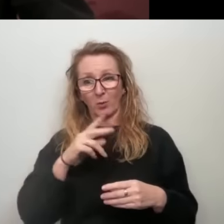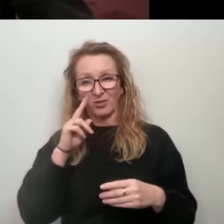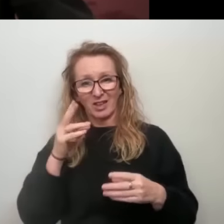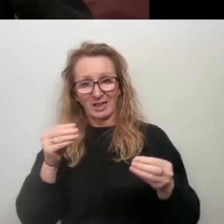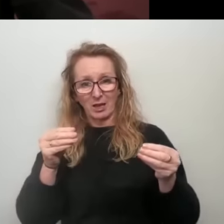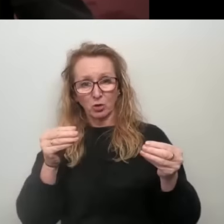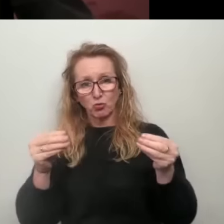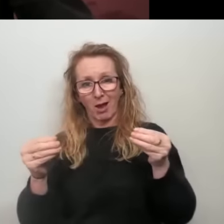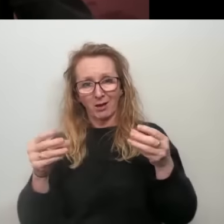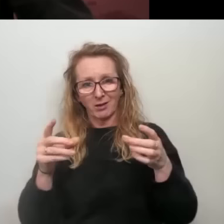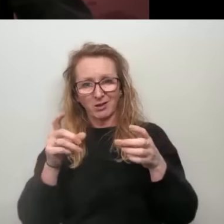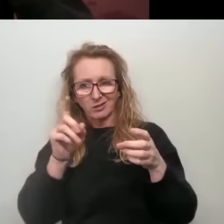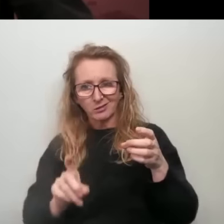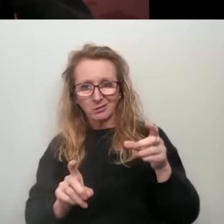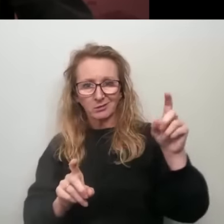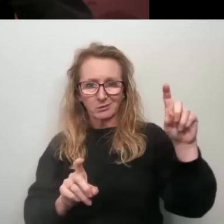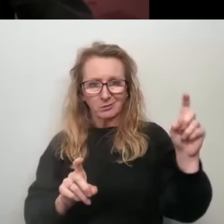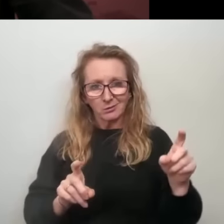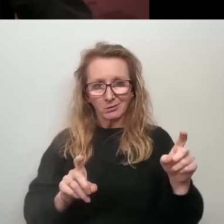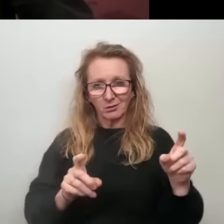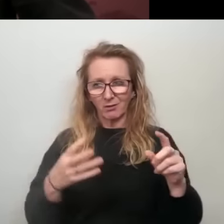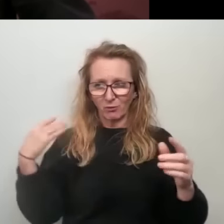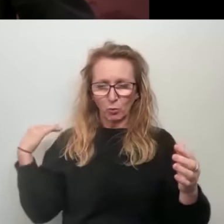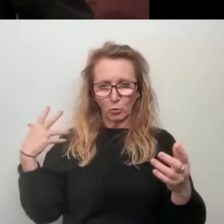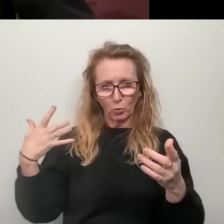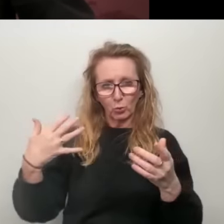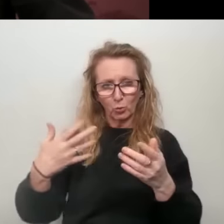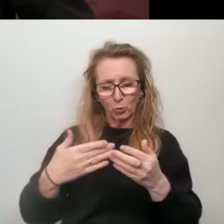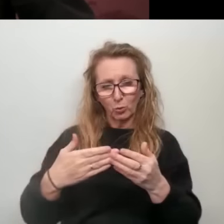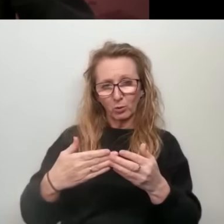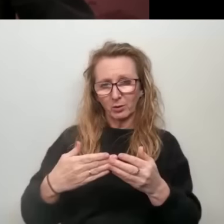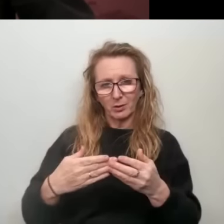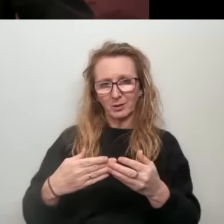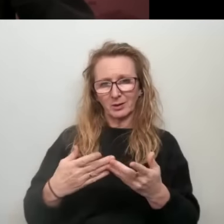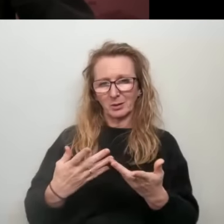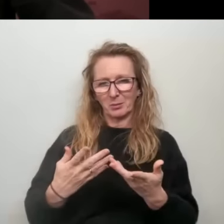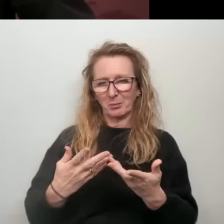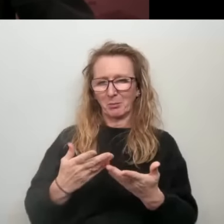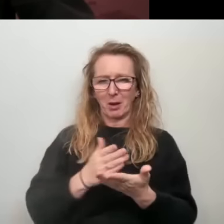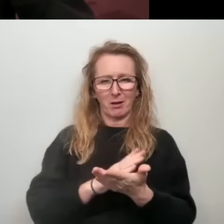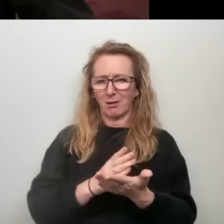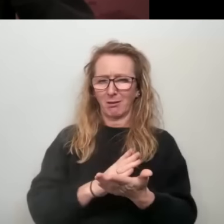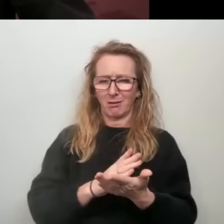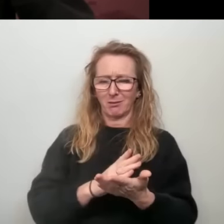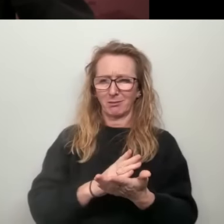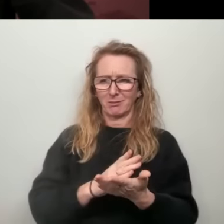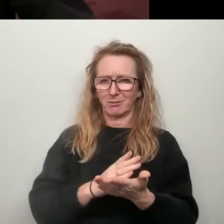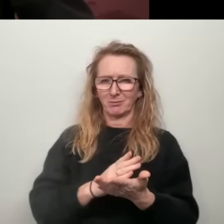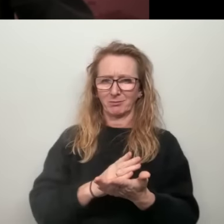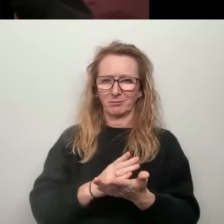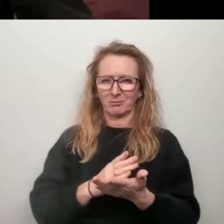But I really couldn't comment on the sort of the technical properties of the different types of iron